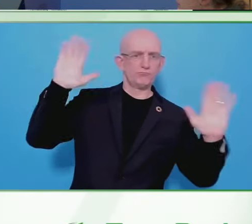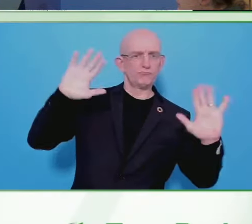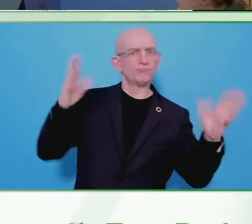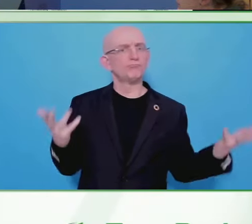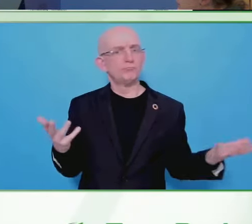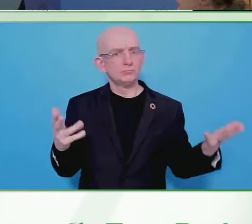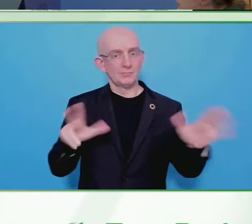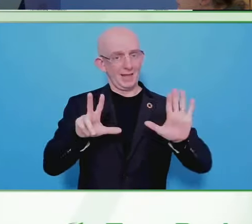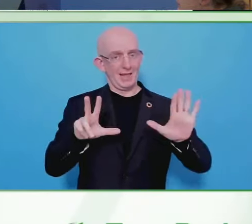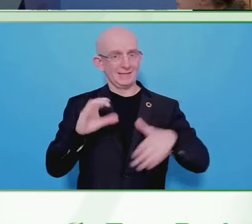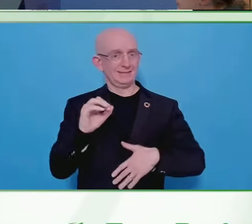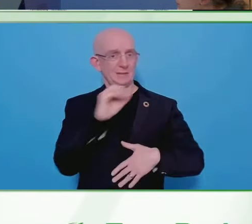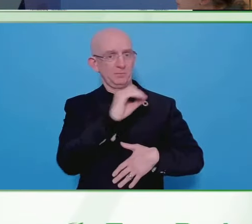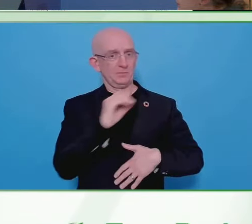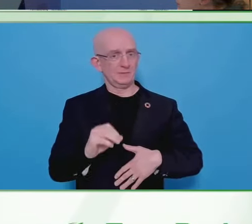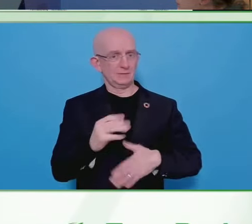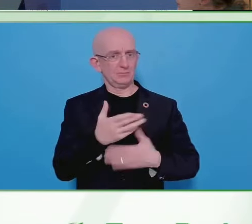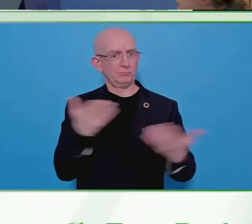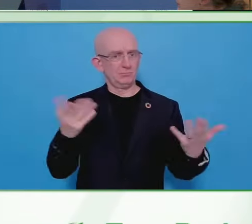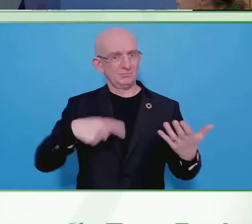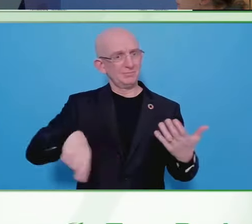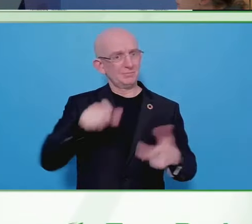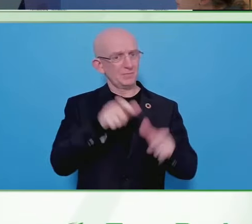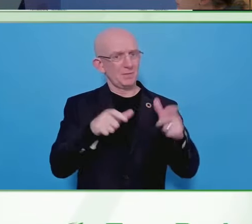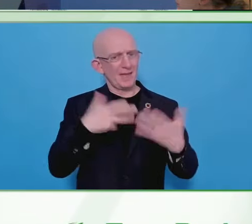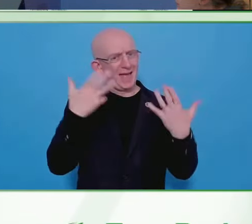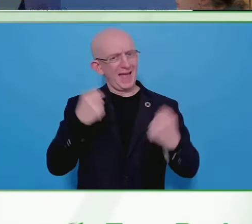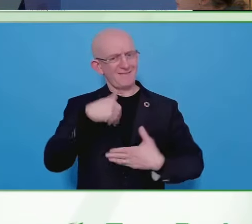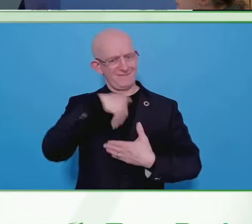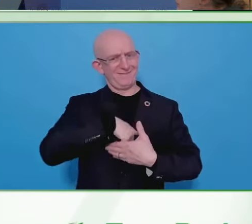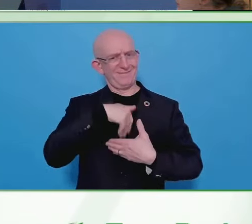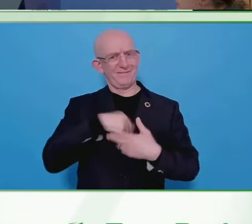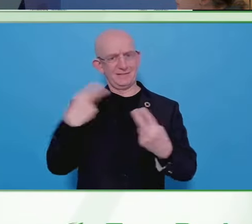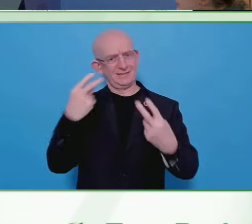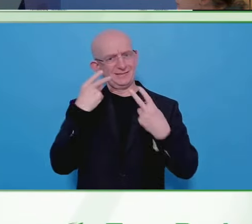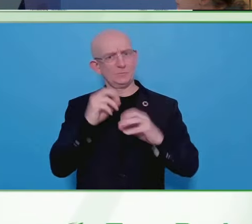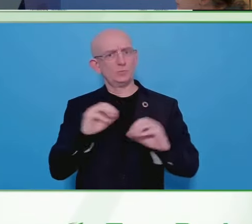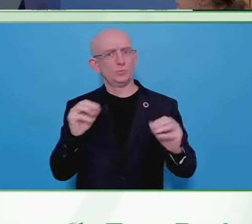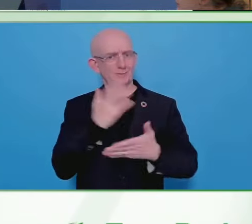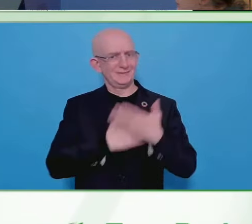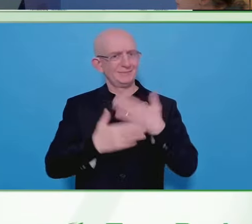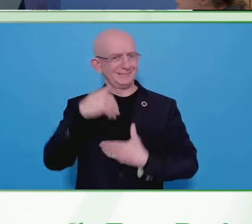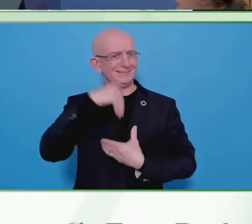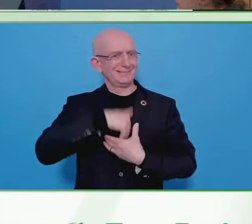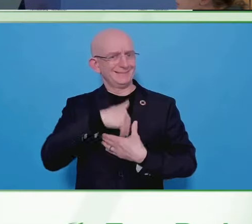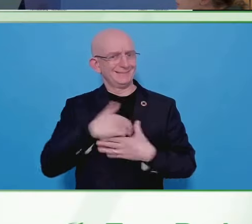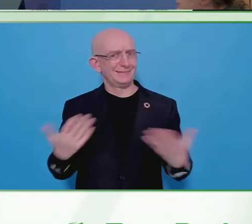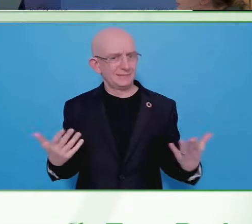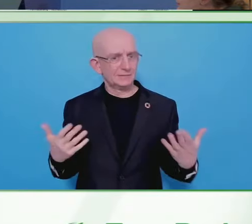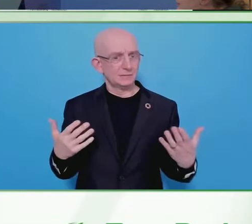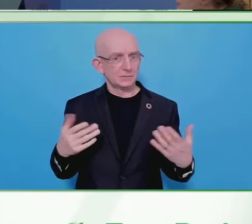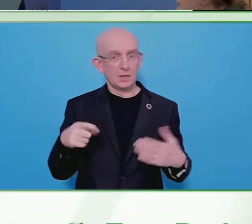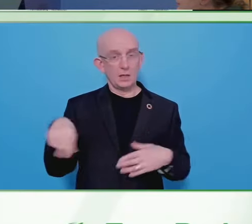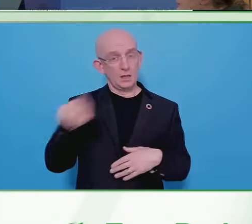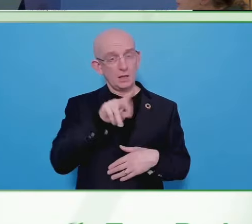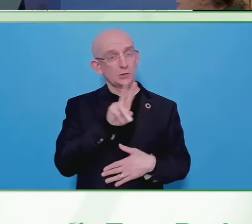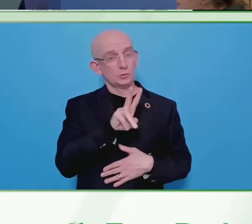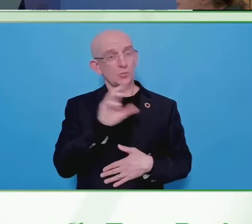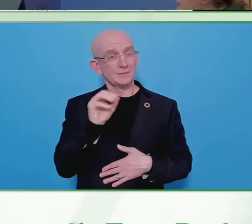have ADHD -- I am member of the community.